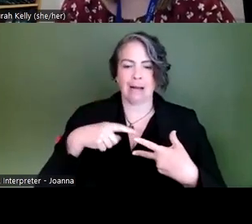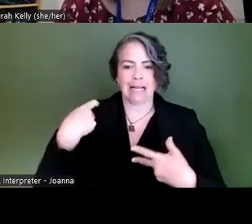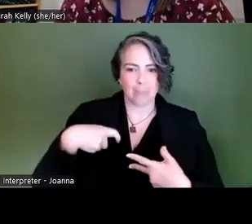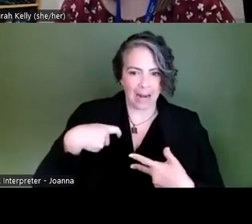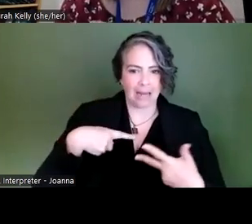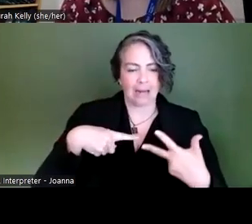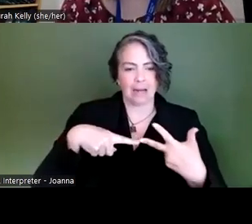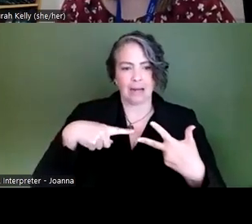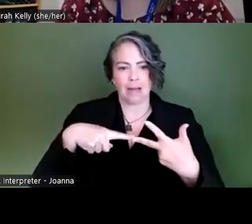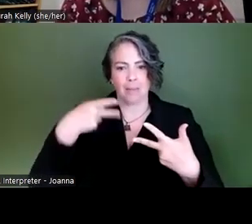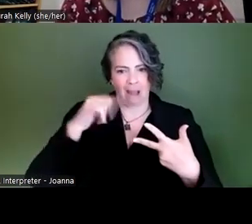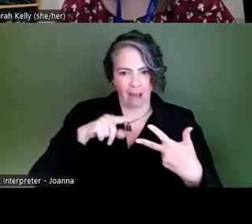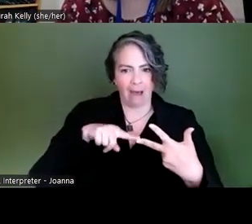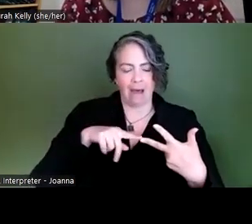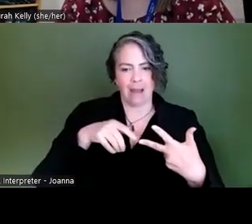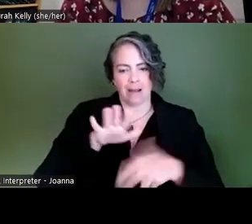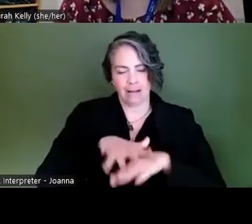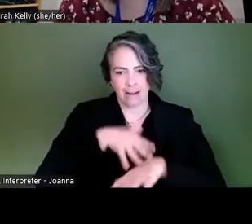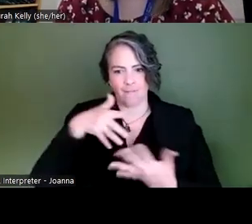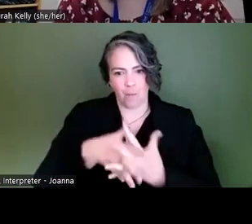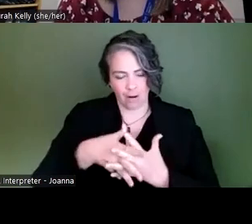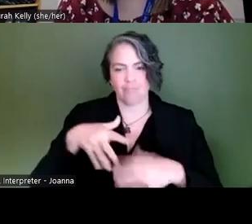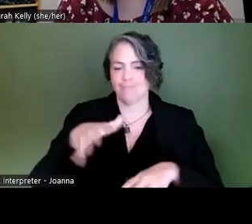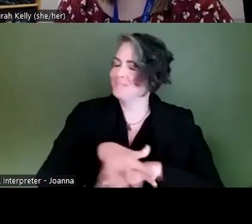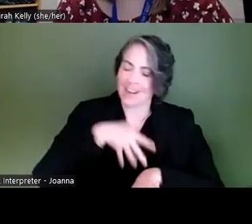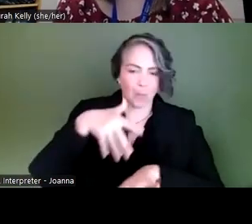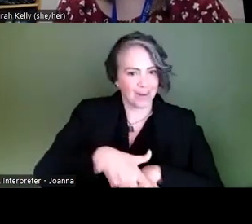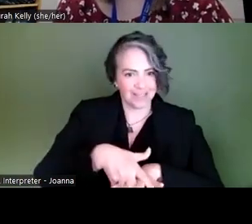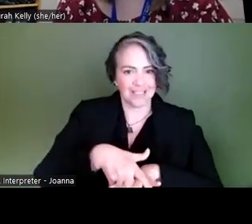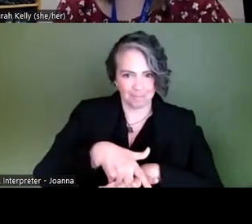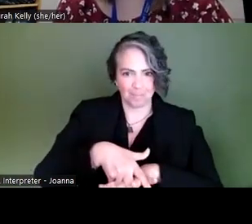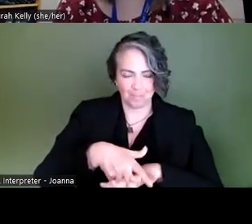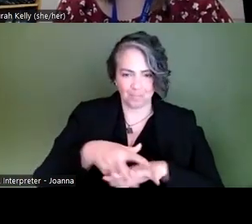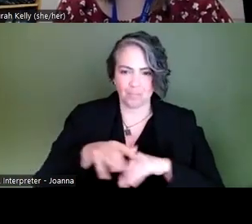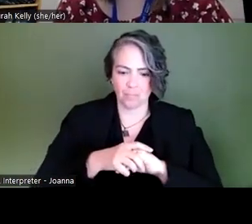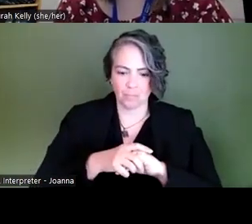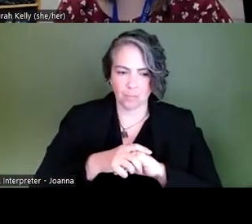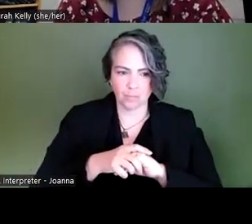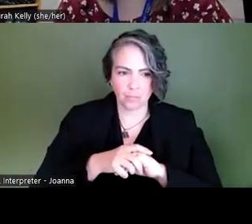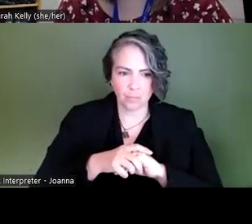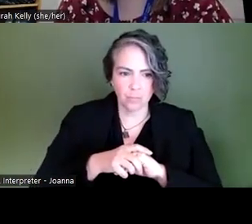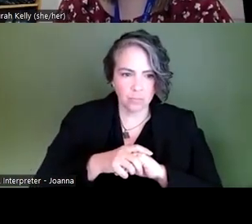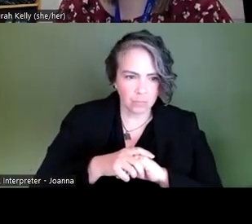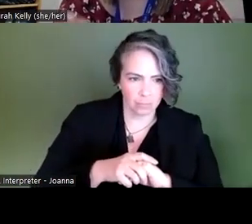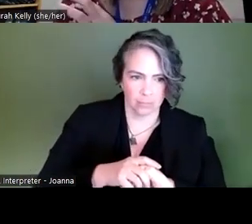of suicide and cannabis use disorder, but not suicide attempts and cannabis use disorder.